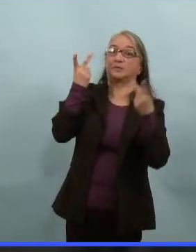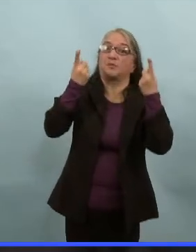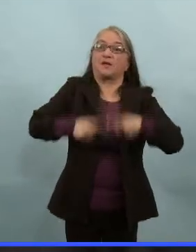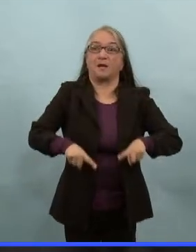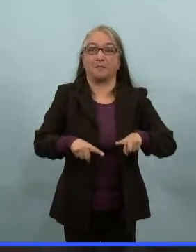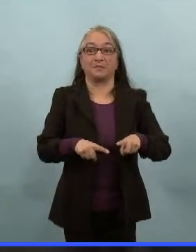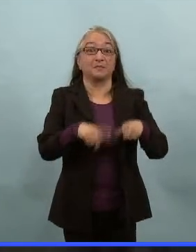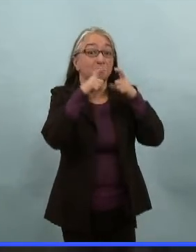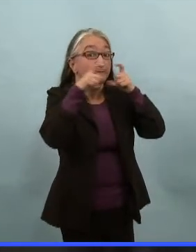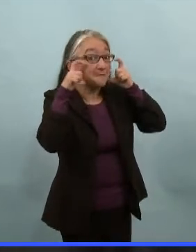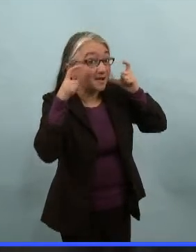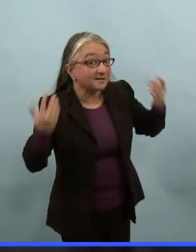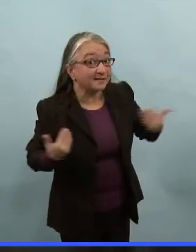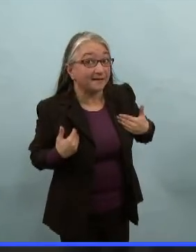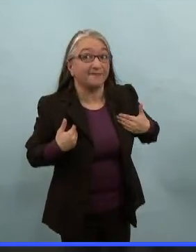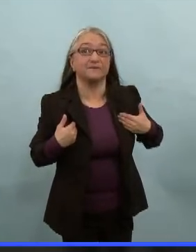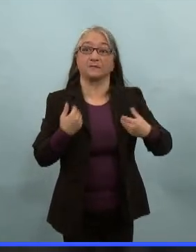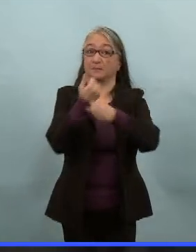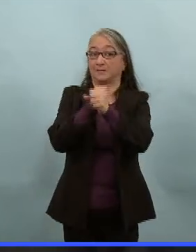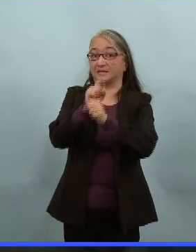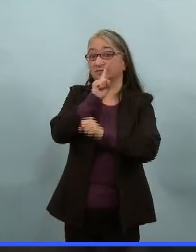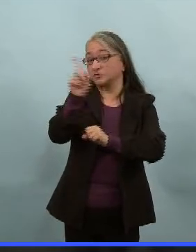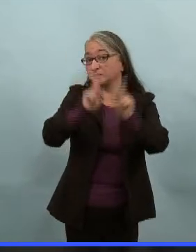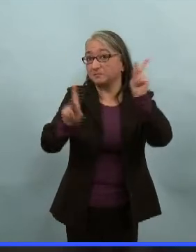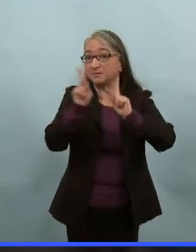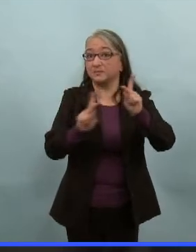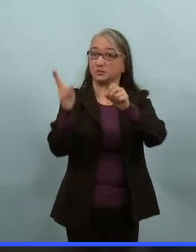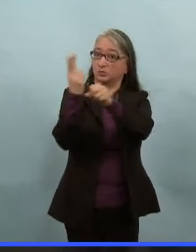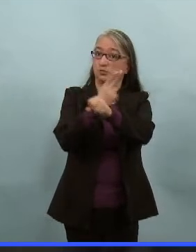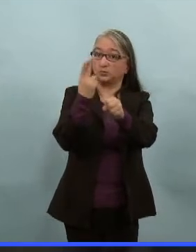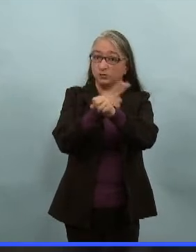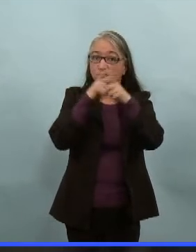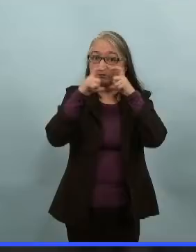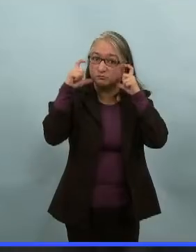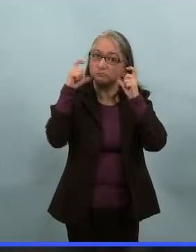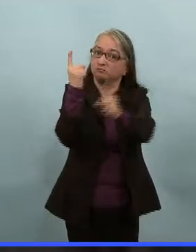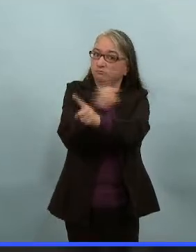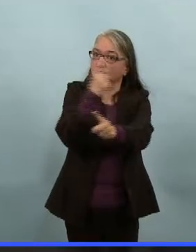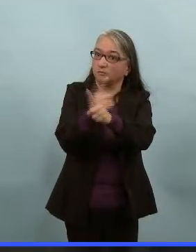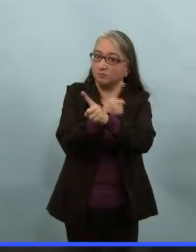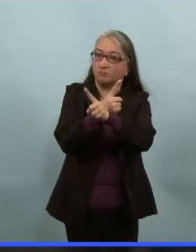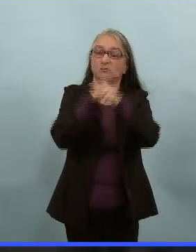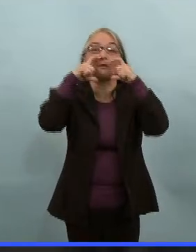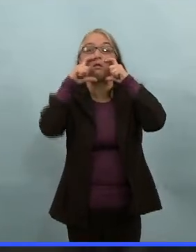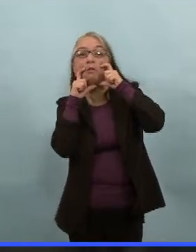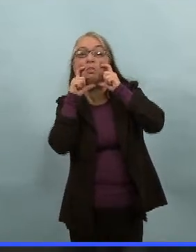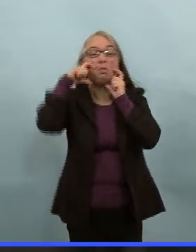people are using masks properly you know use them anywhere uh in public places make sure people are